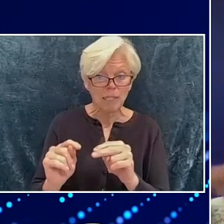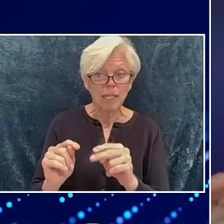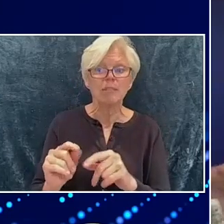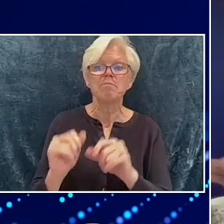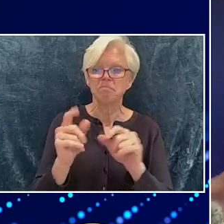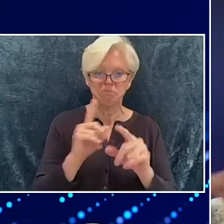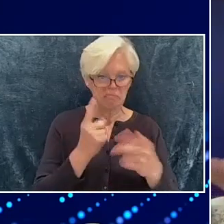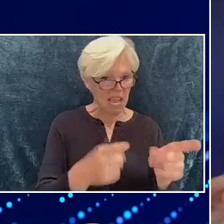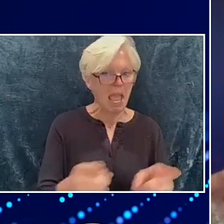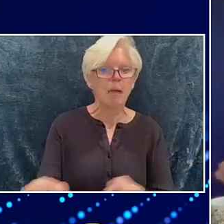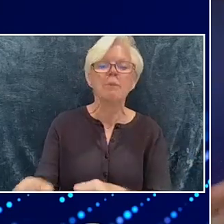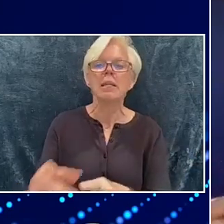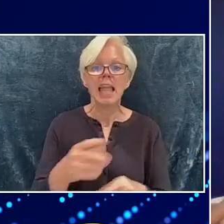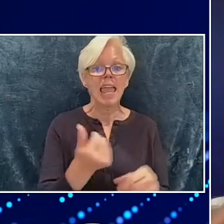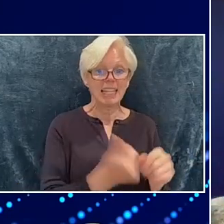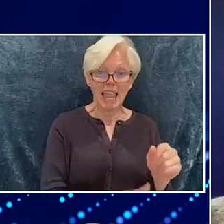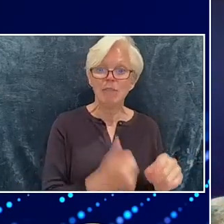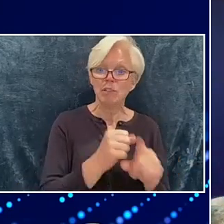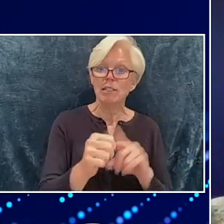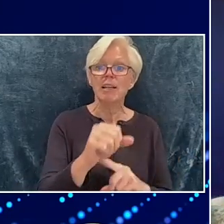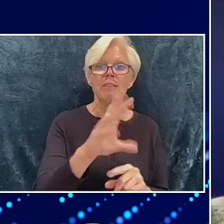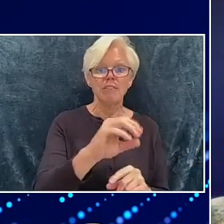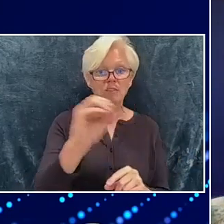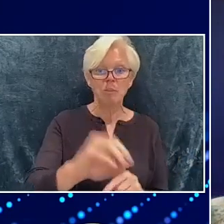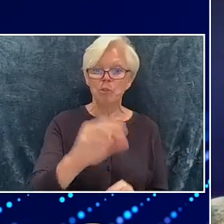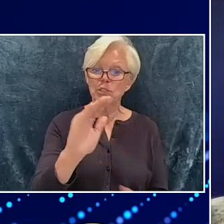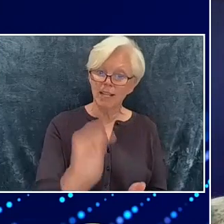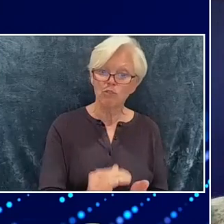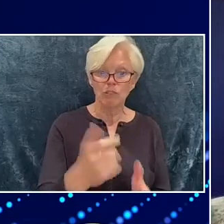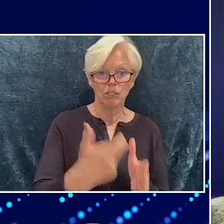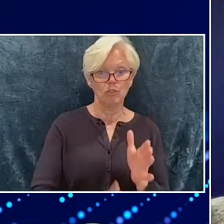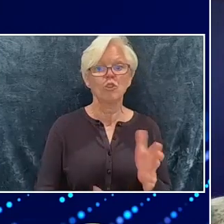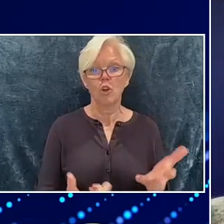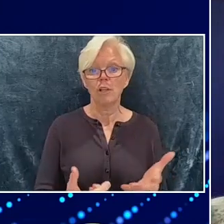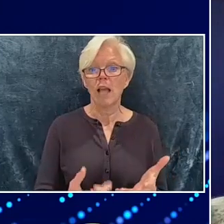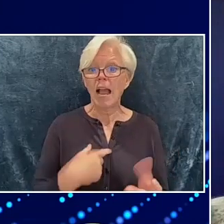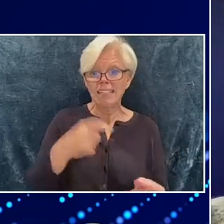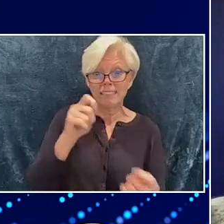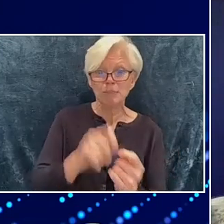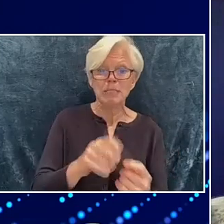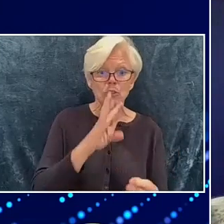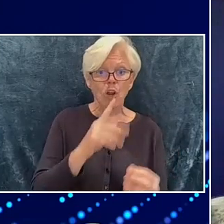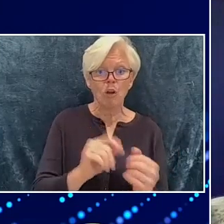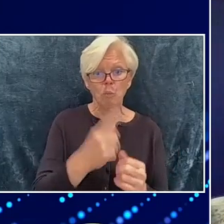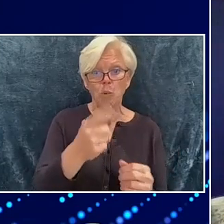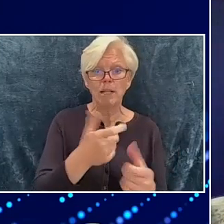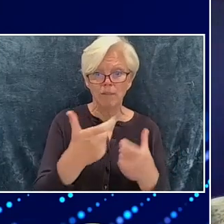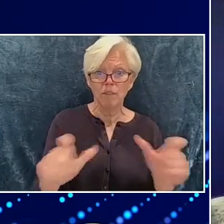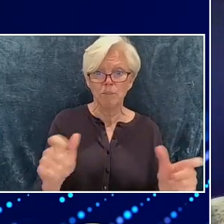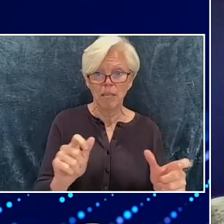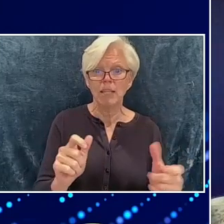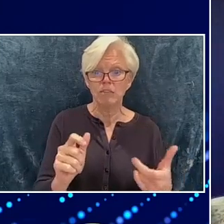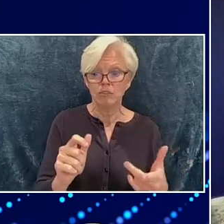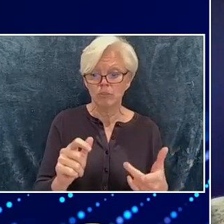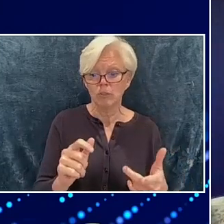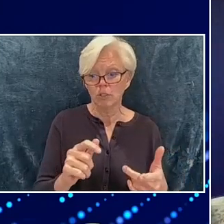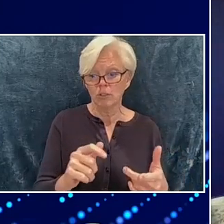50% reduction in cost. I specifically spoke to one of the major- not even a week ago, and they told me